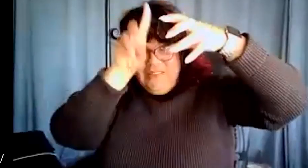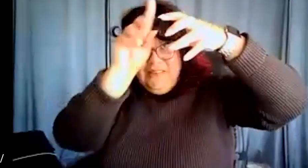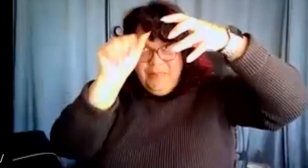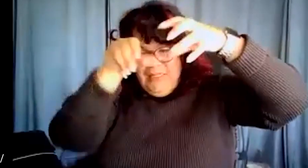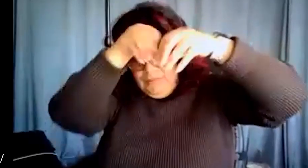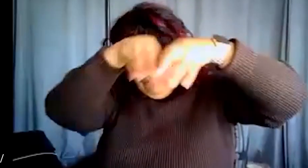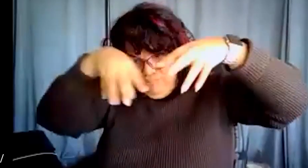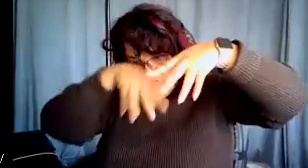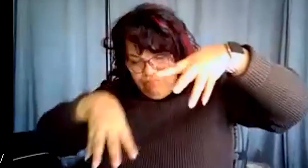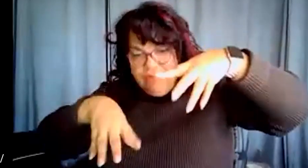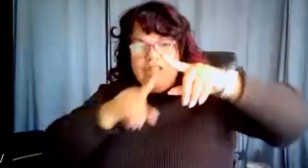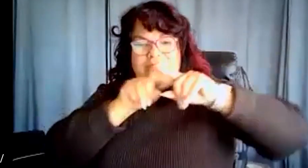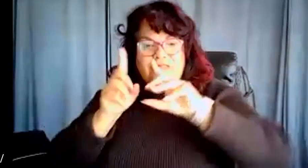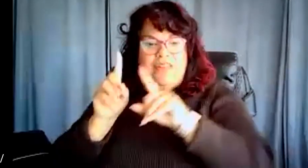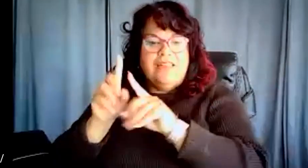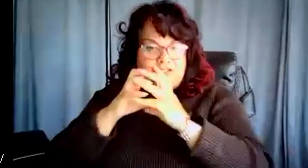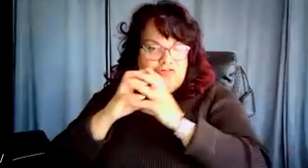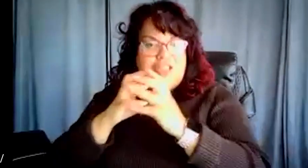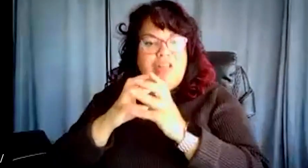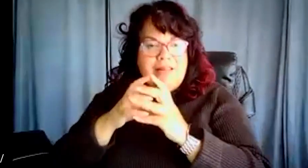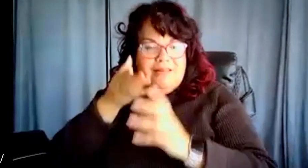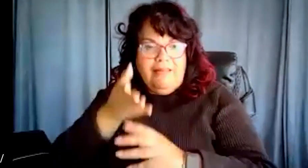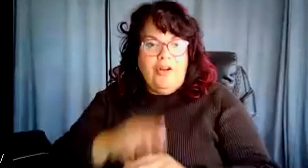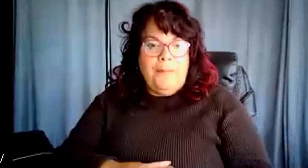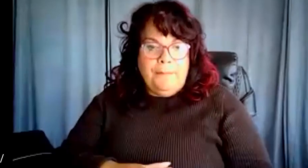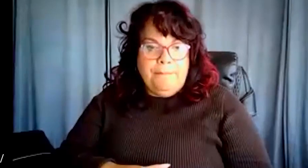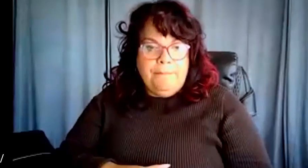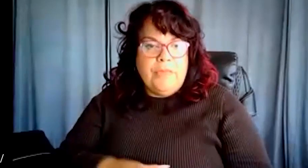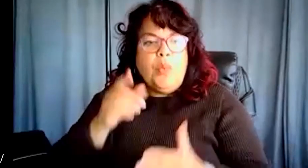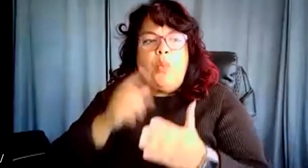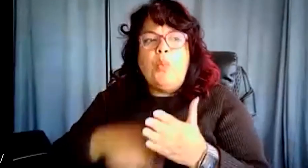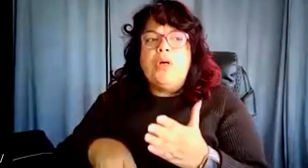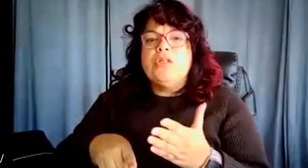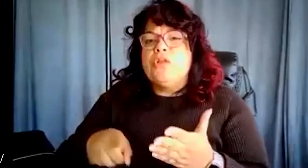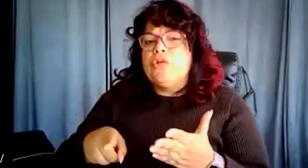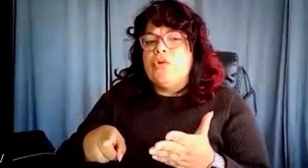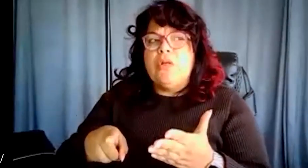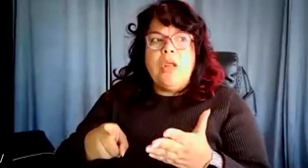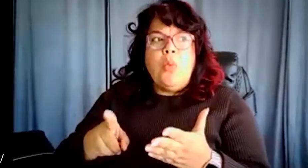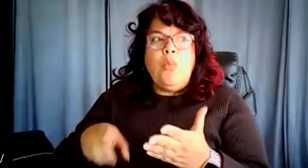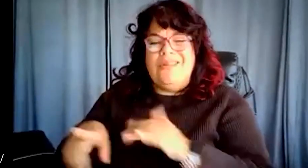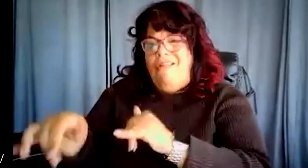So first, I guess, why don't we talk about what unites people with disabilities?